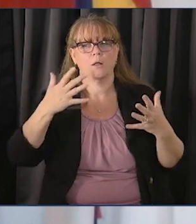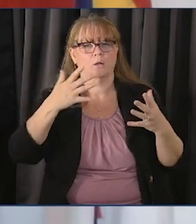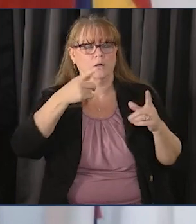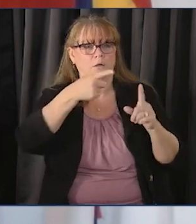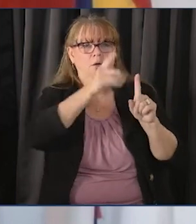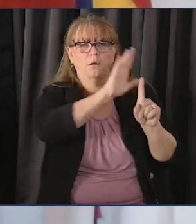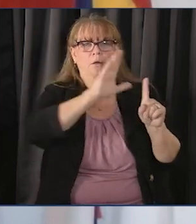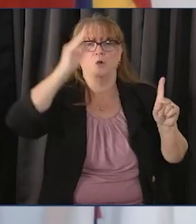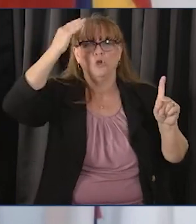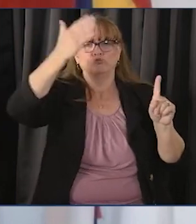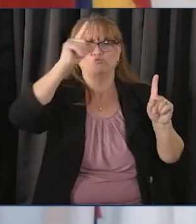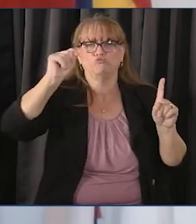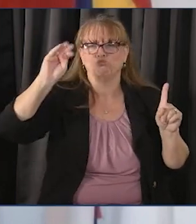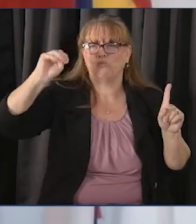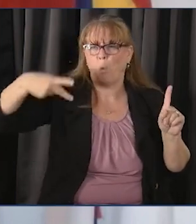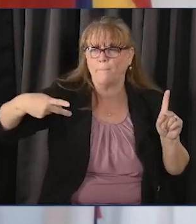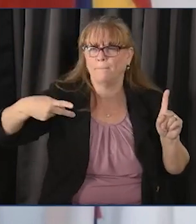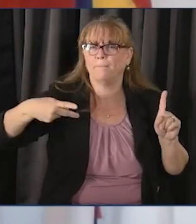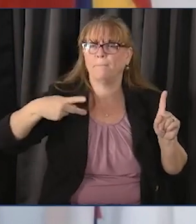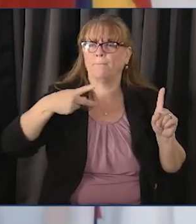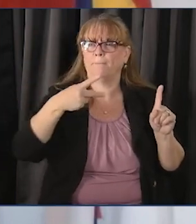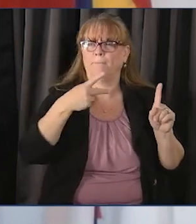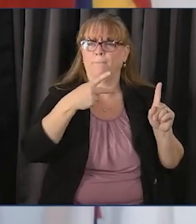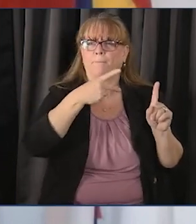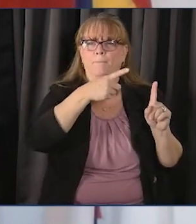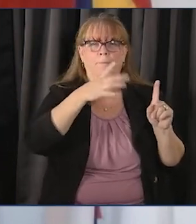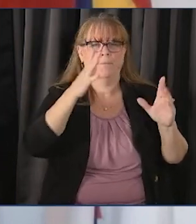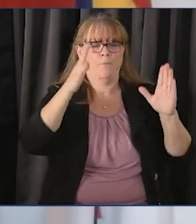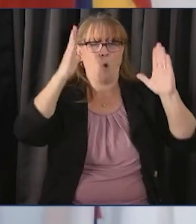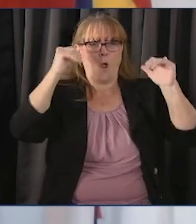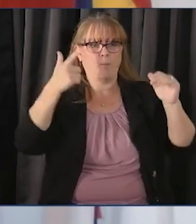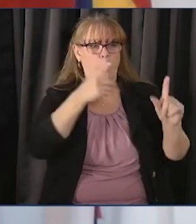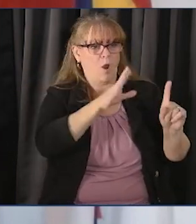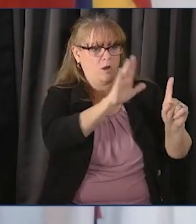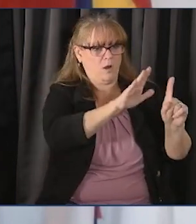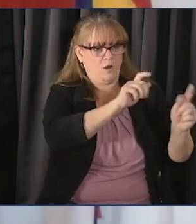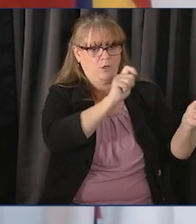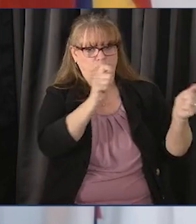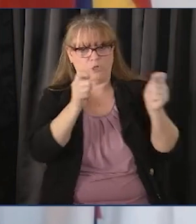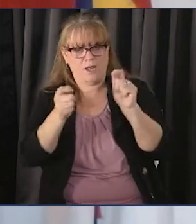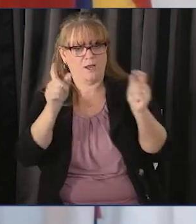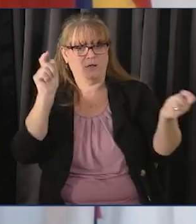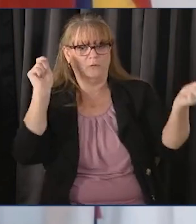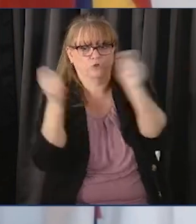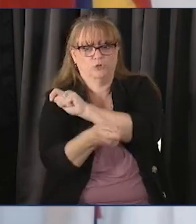So it was a first of all, it was a verbal conversation, not a letter. I had a